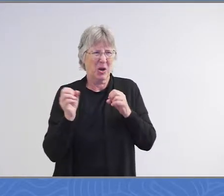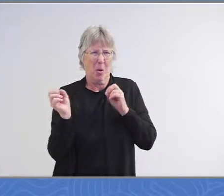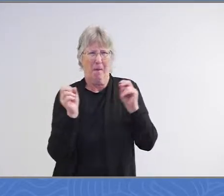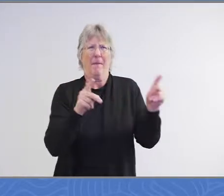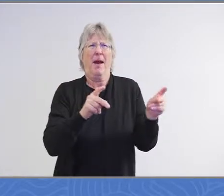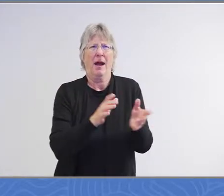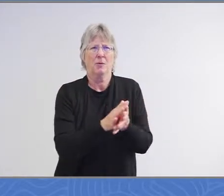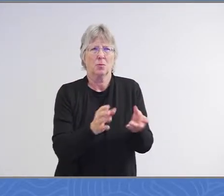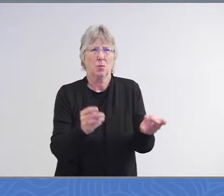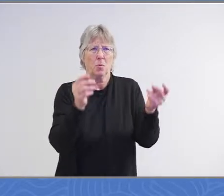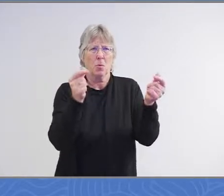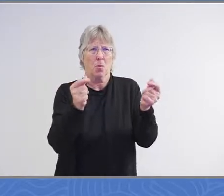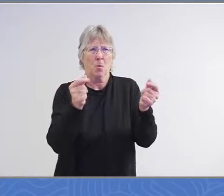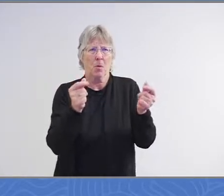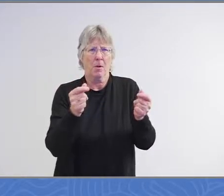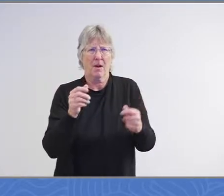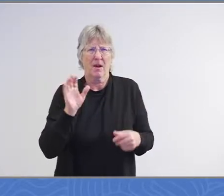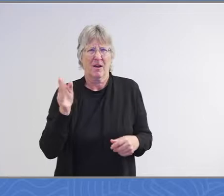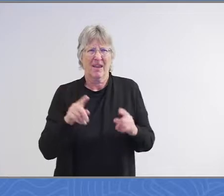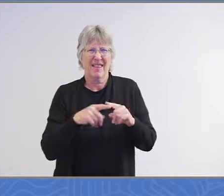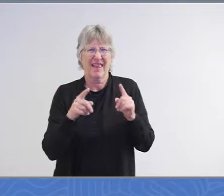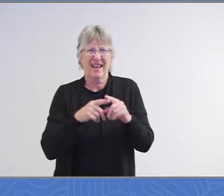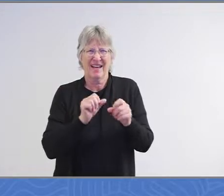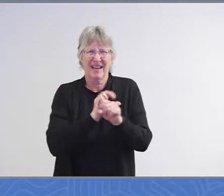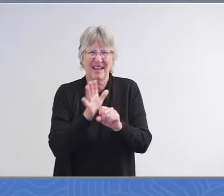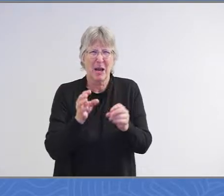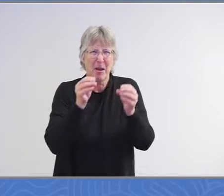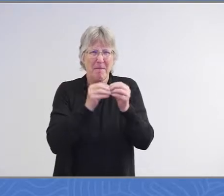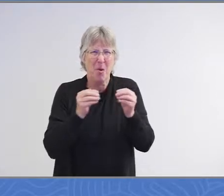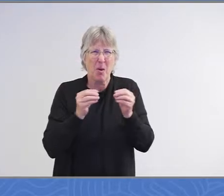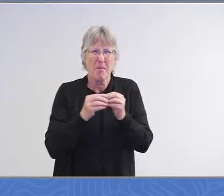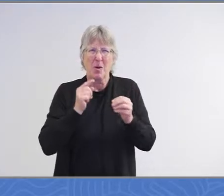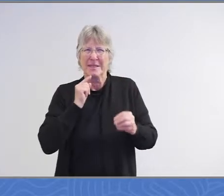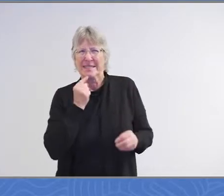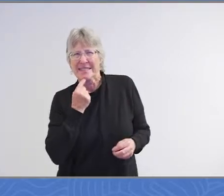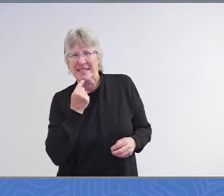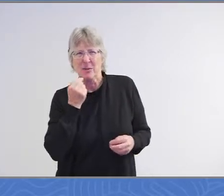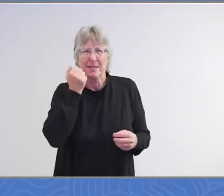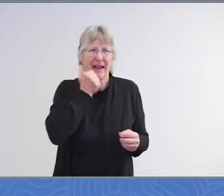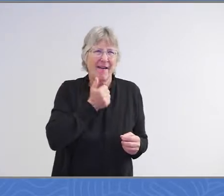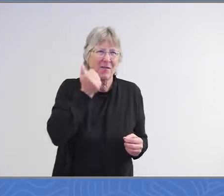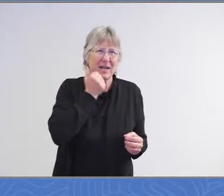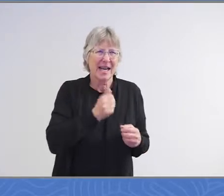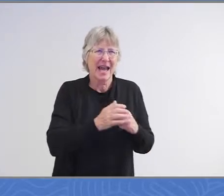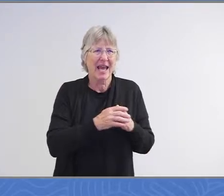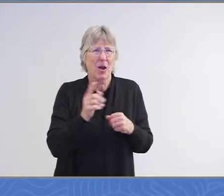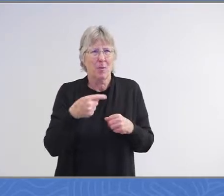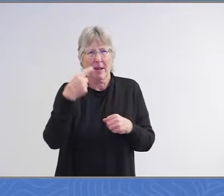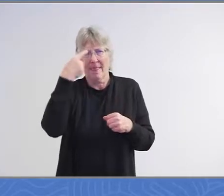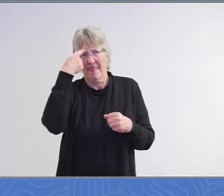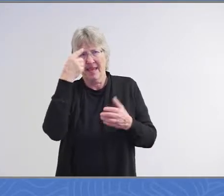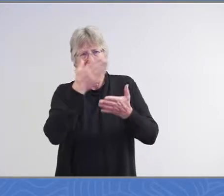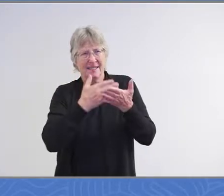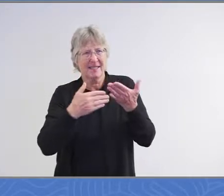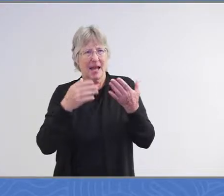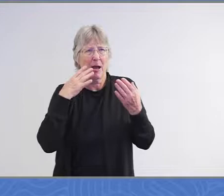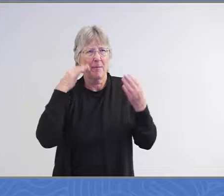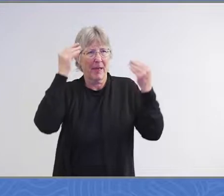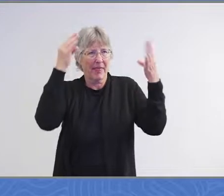when it seems like the cases are getting more and more severe every day. And I think that only some of the teachers are being asked to go back